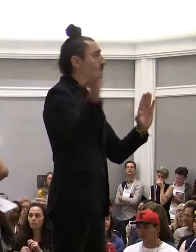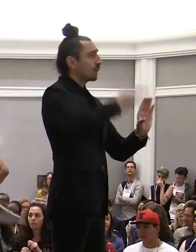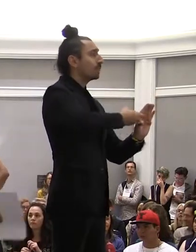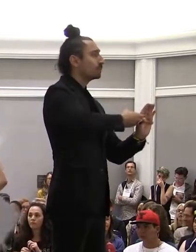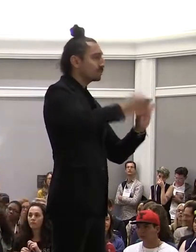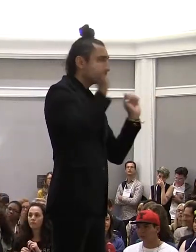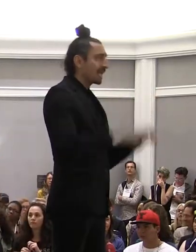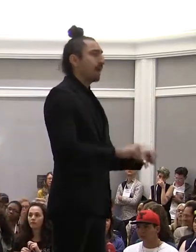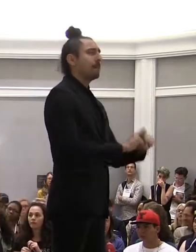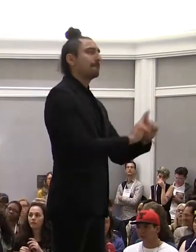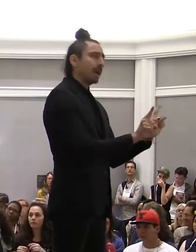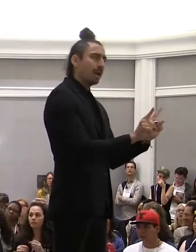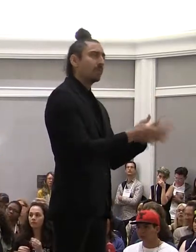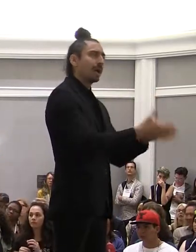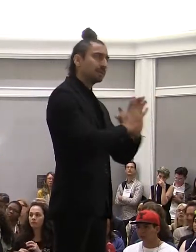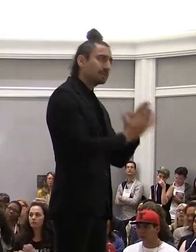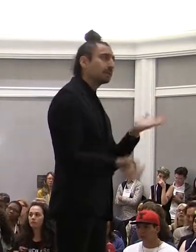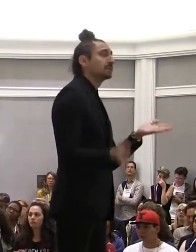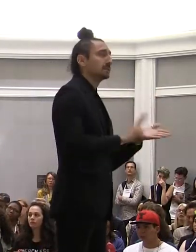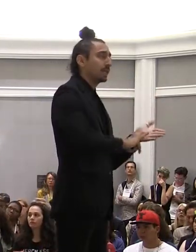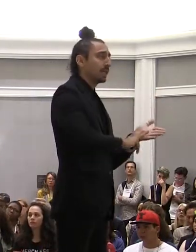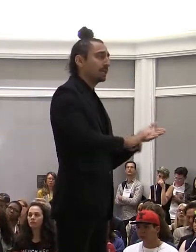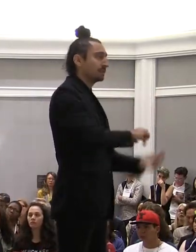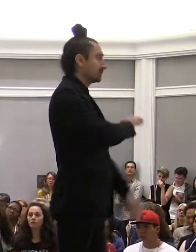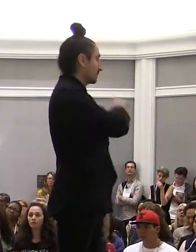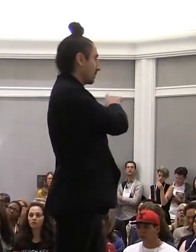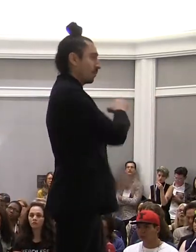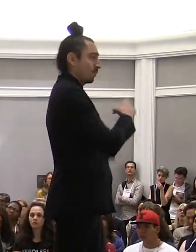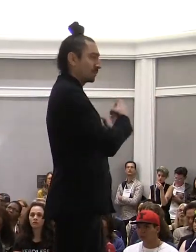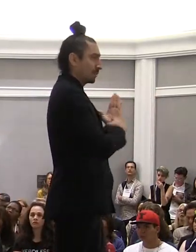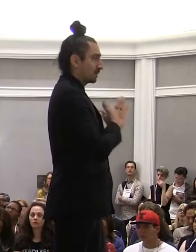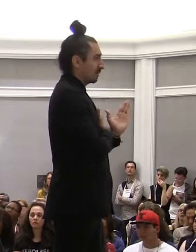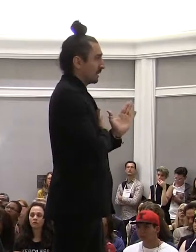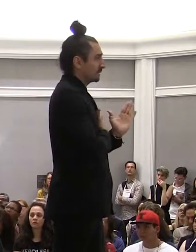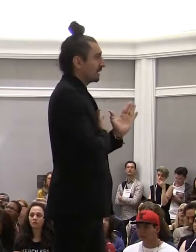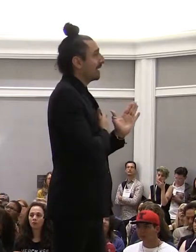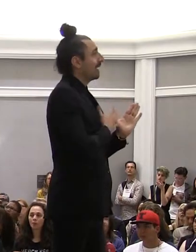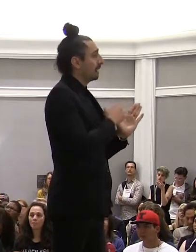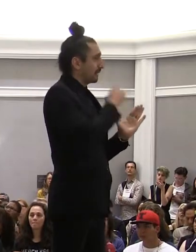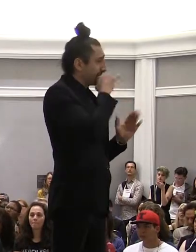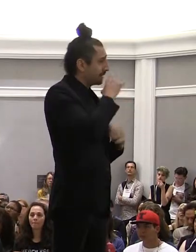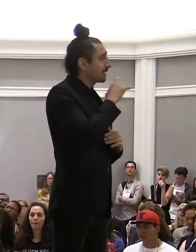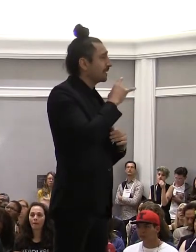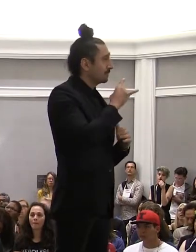We just ask that you sign them up at registration that you model good audience behavior in those spaces.